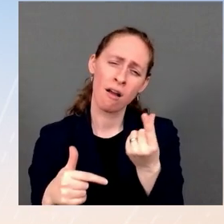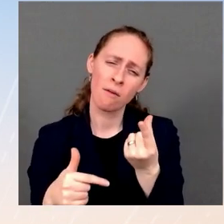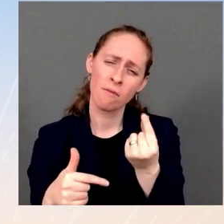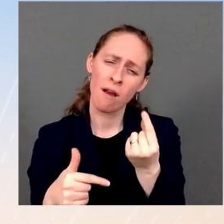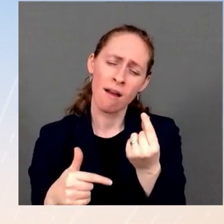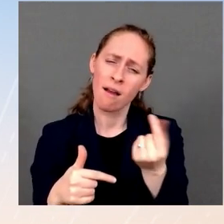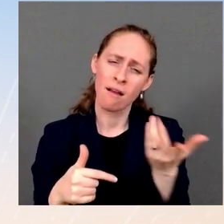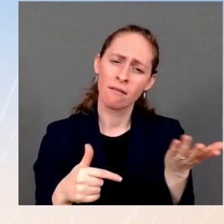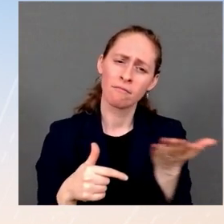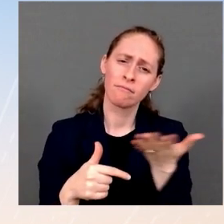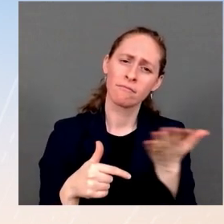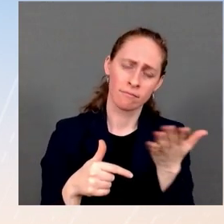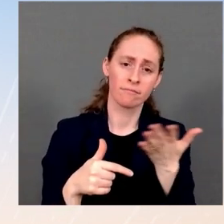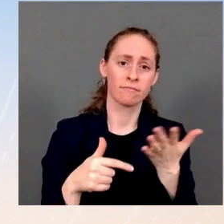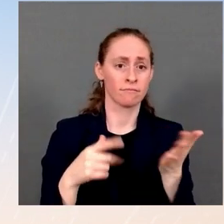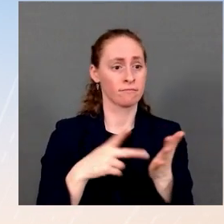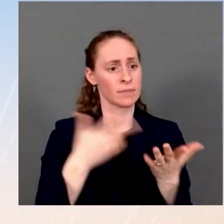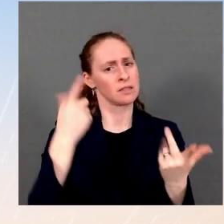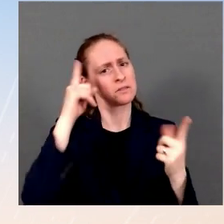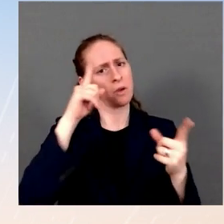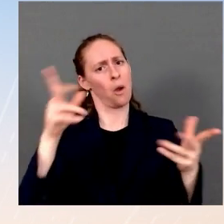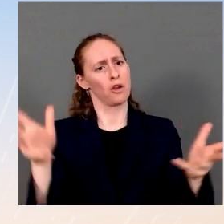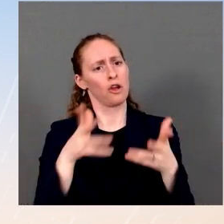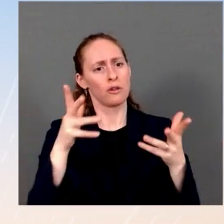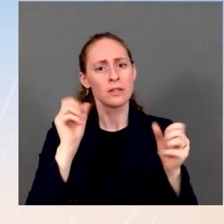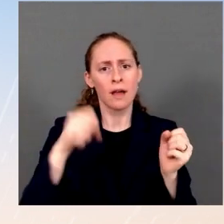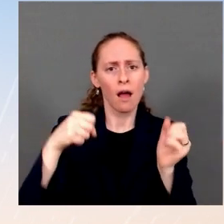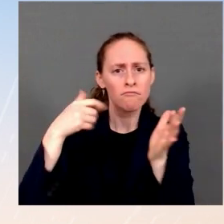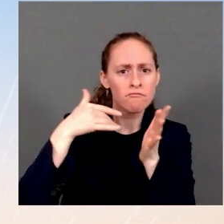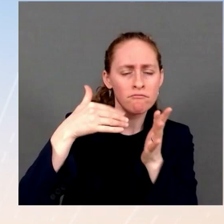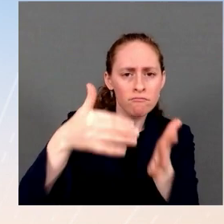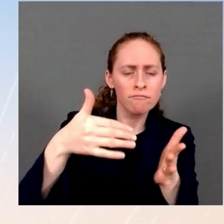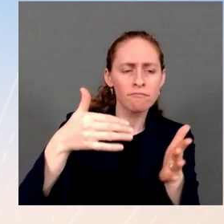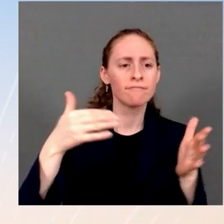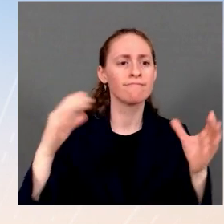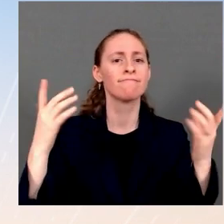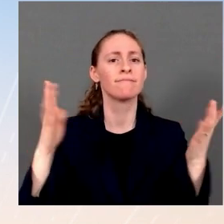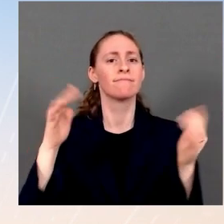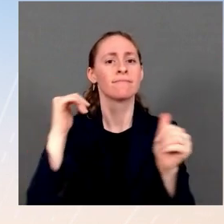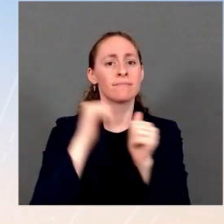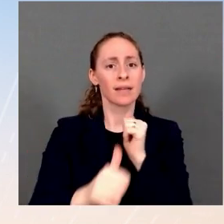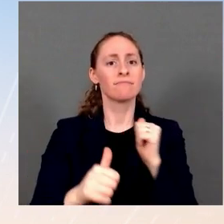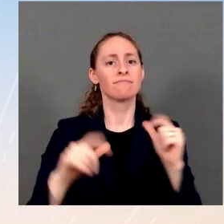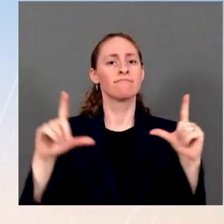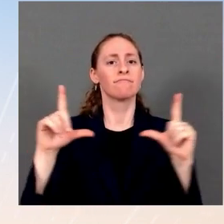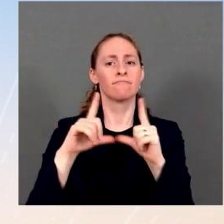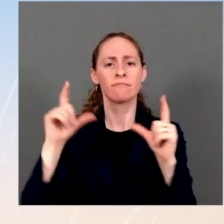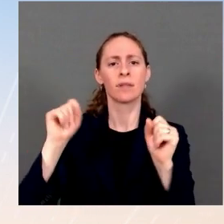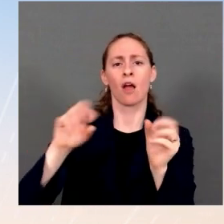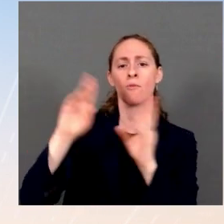and launch outreach efforts to recruit new drivers, including by reaching out to veterans